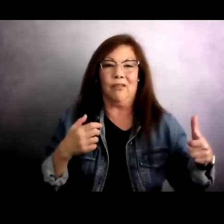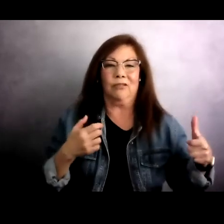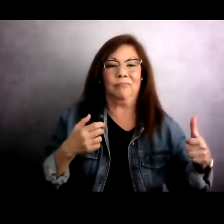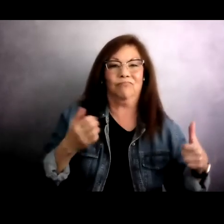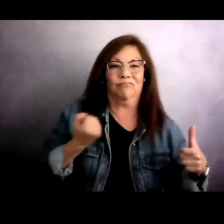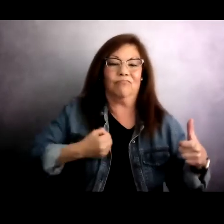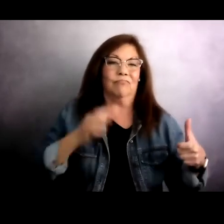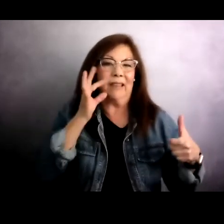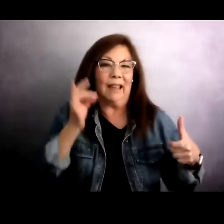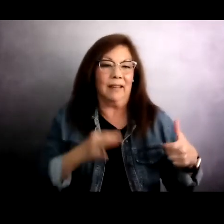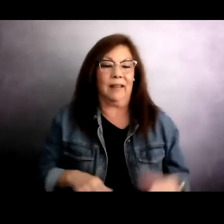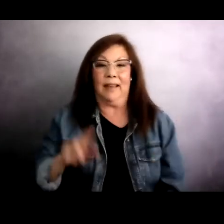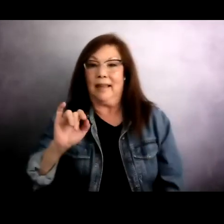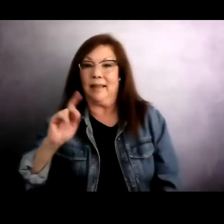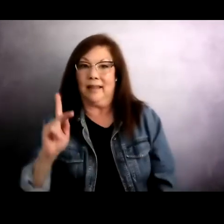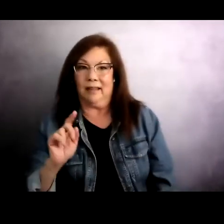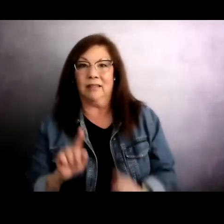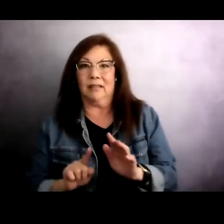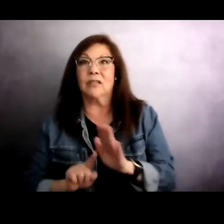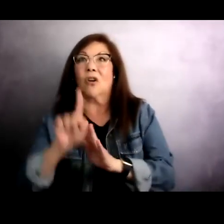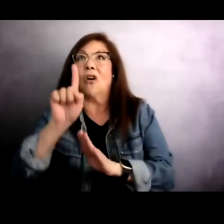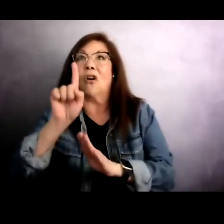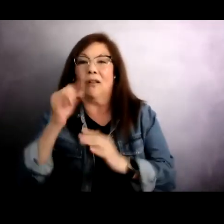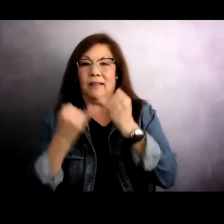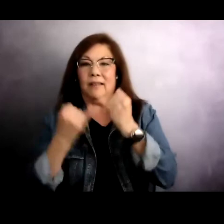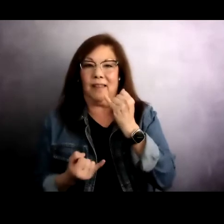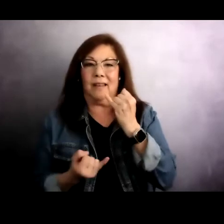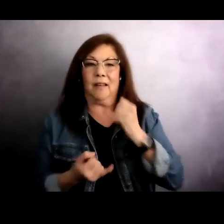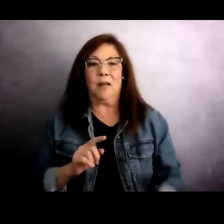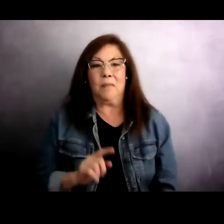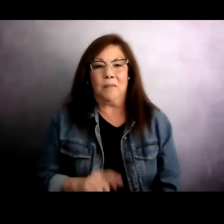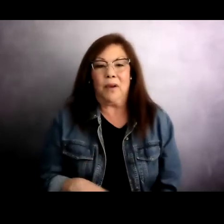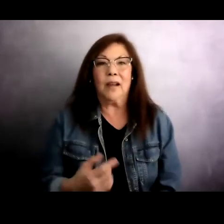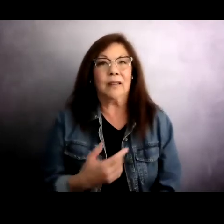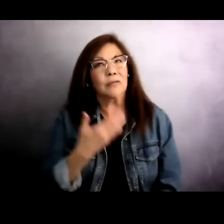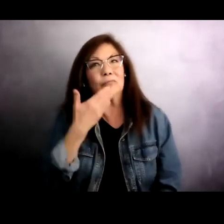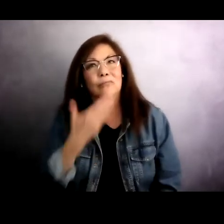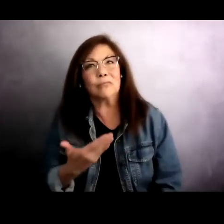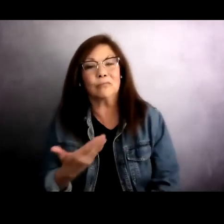elbow. Nick was taller and thinner than Gatsby, but he did surprisingly well with the most distinct